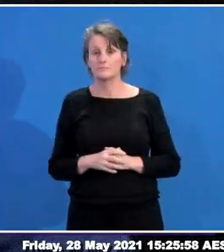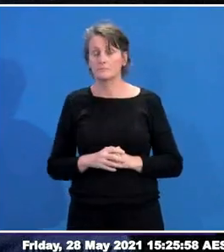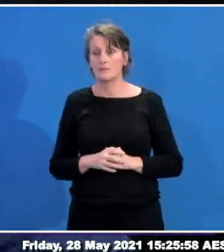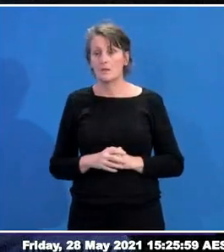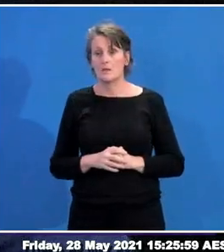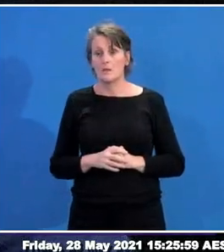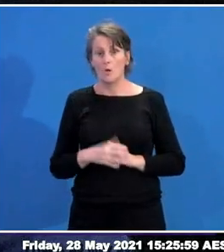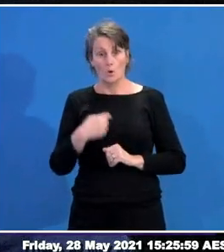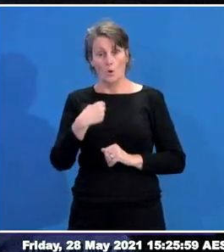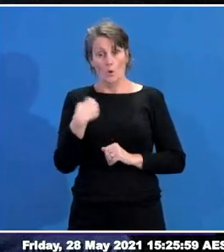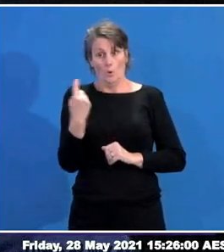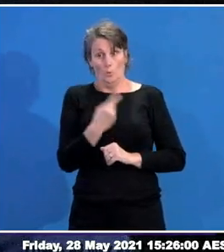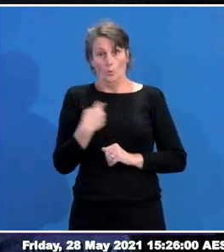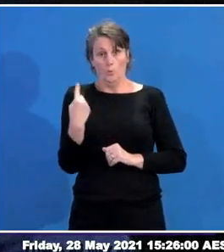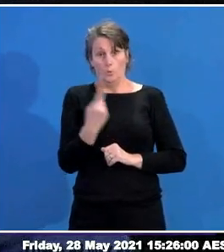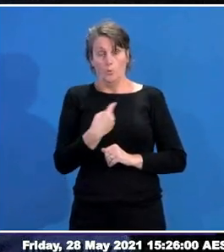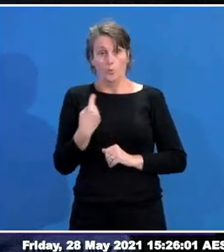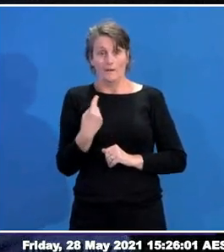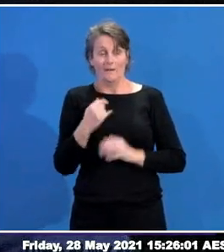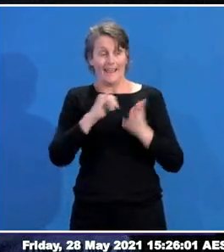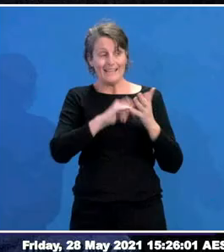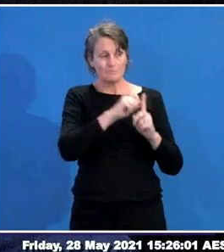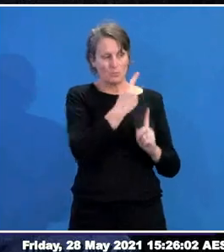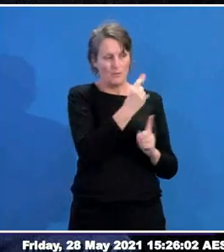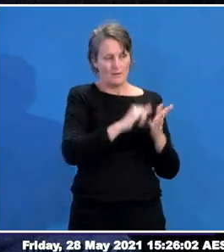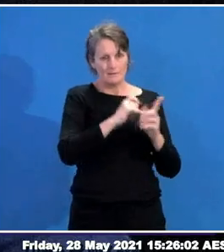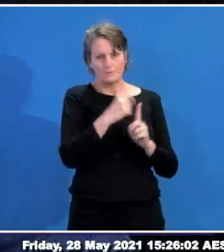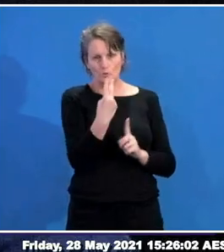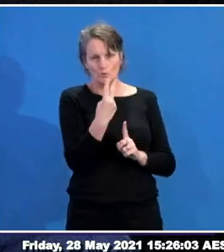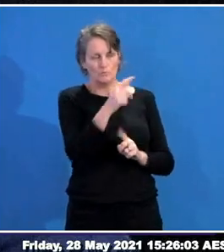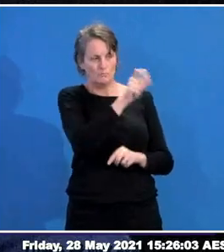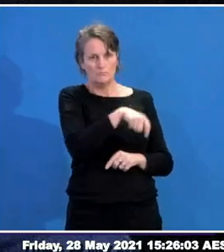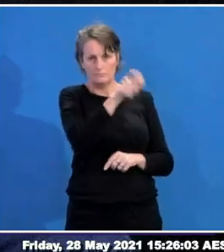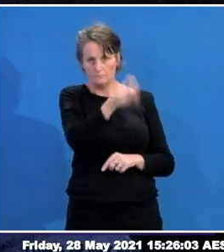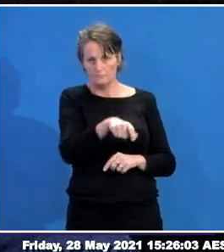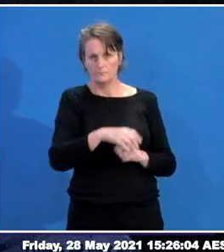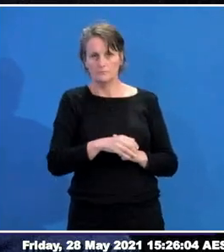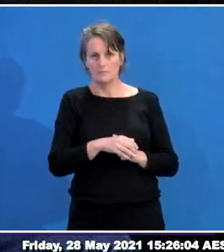We publish so SP1 and SP2 have not been banned.